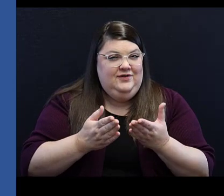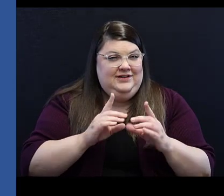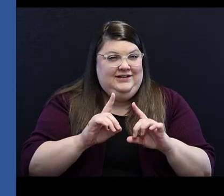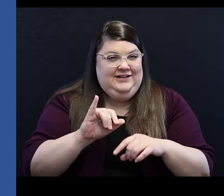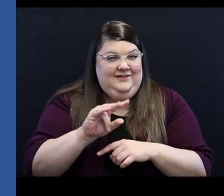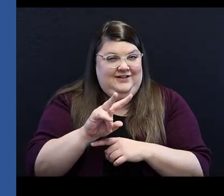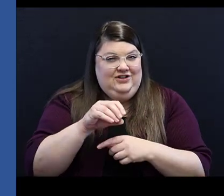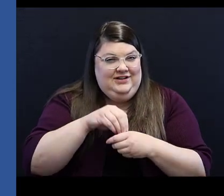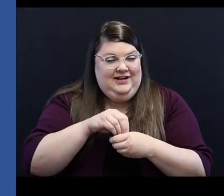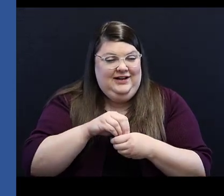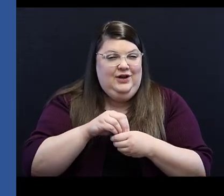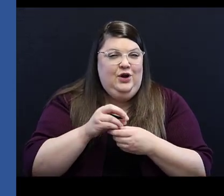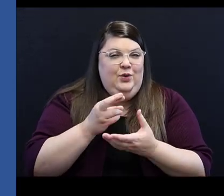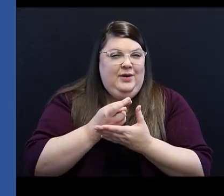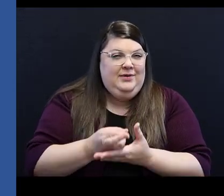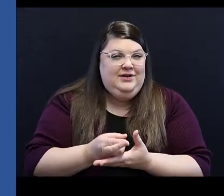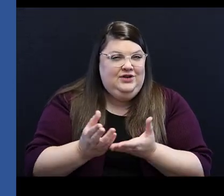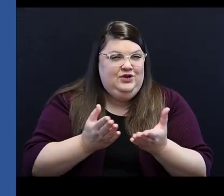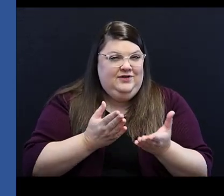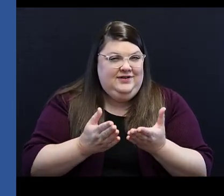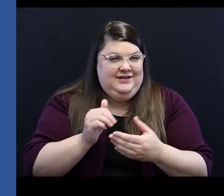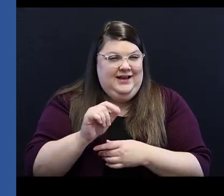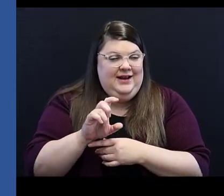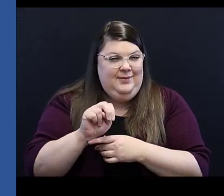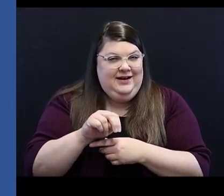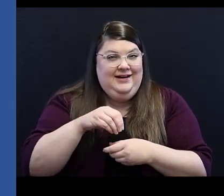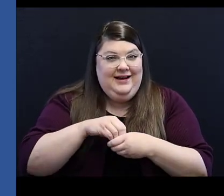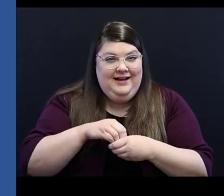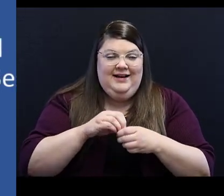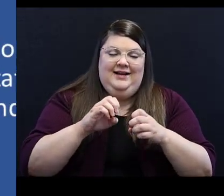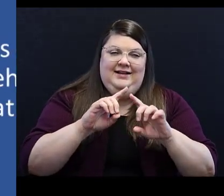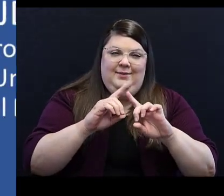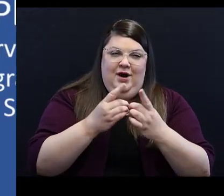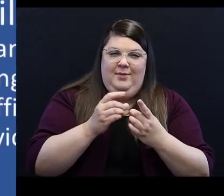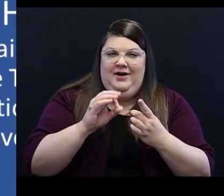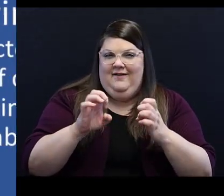Services Administration, at the Department of Education.